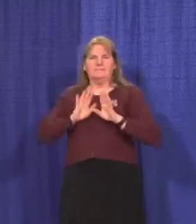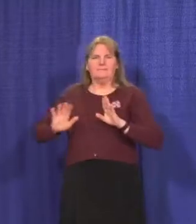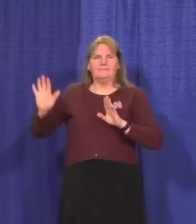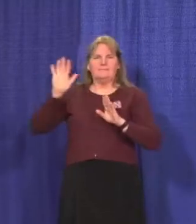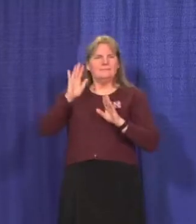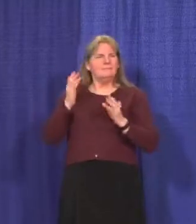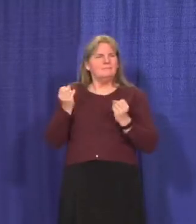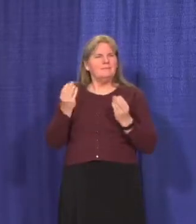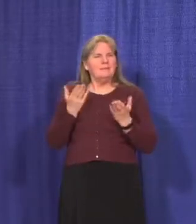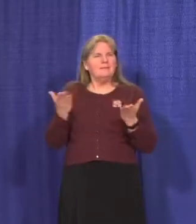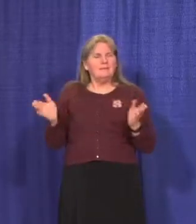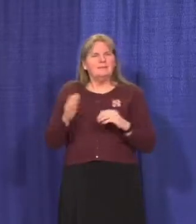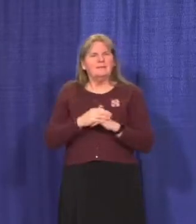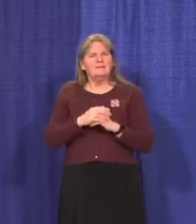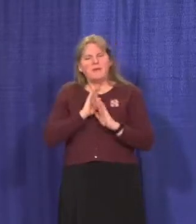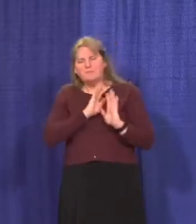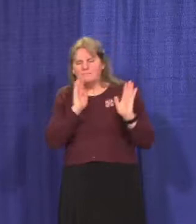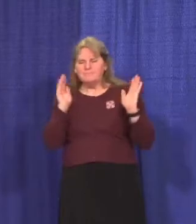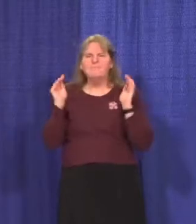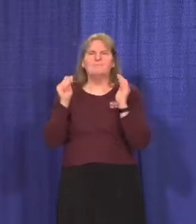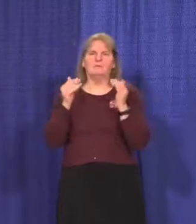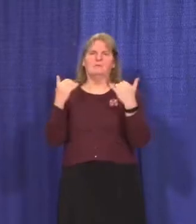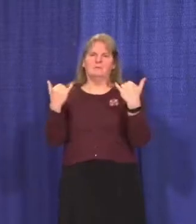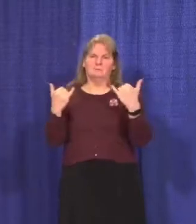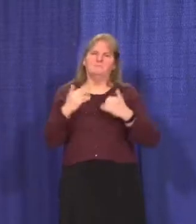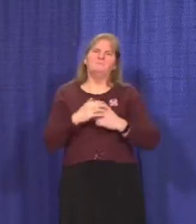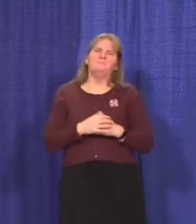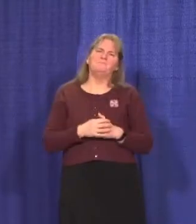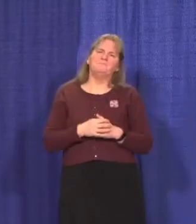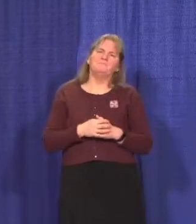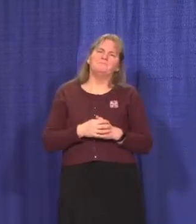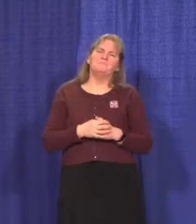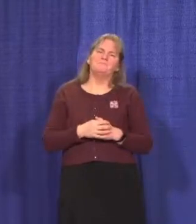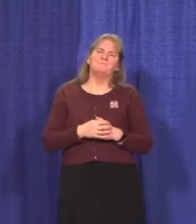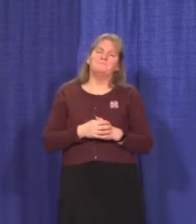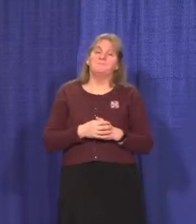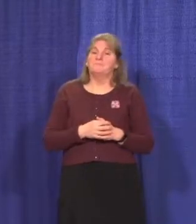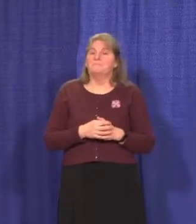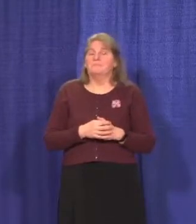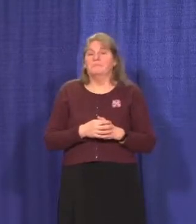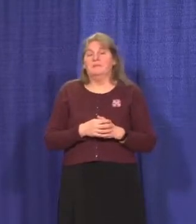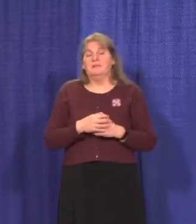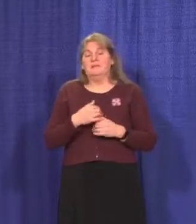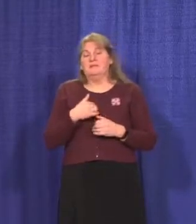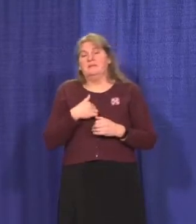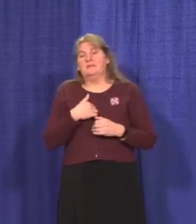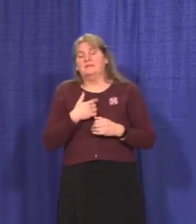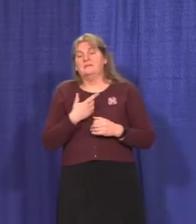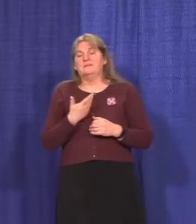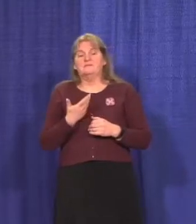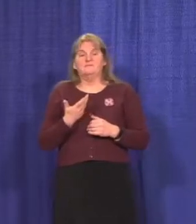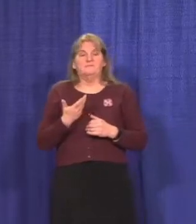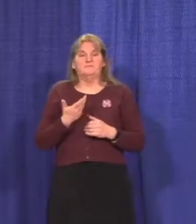on. I don't pay a lot of attention to opposition speculations but I